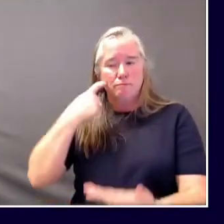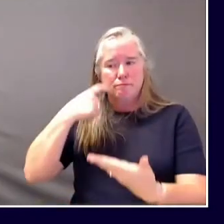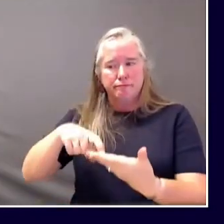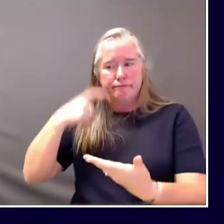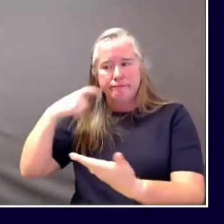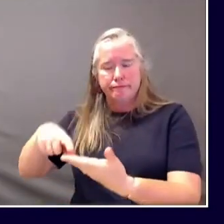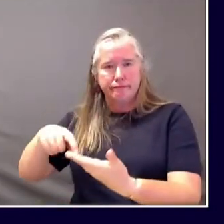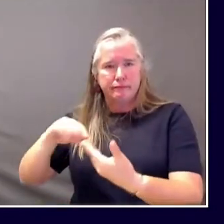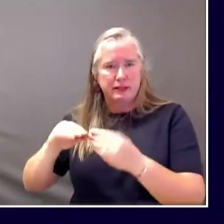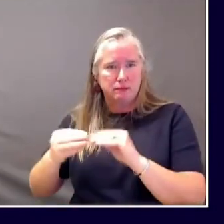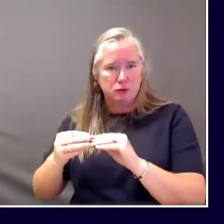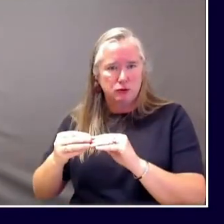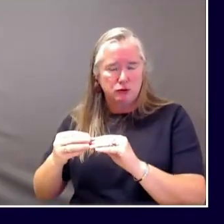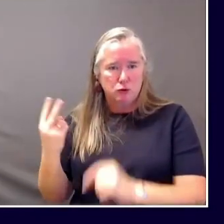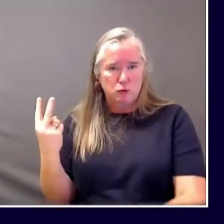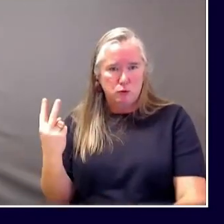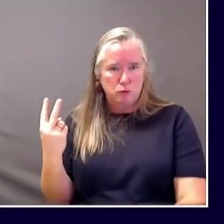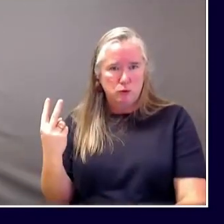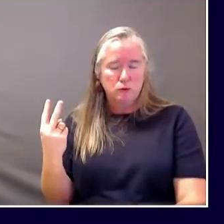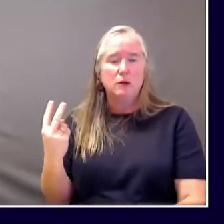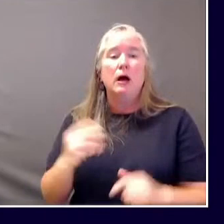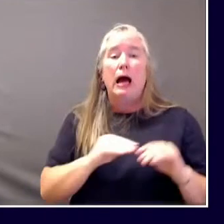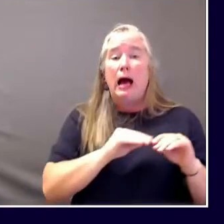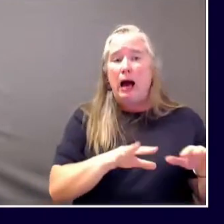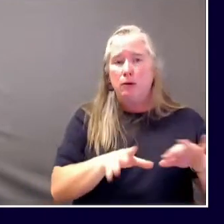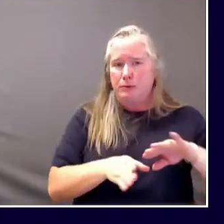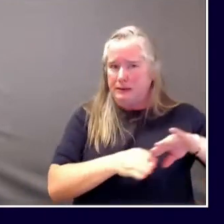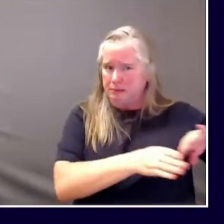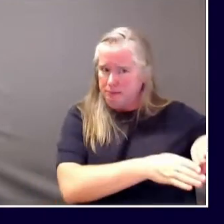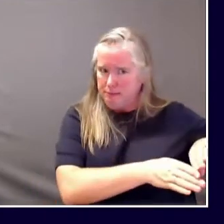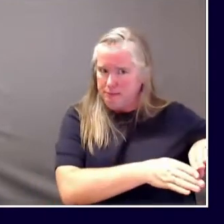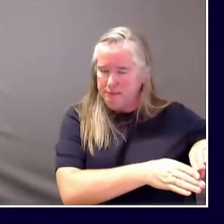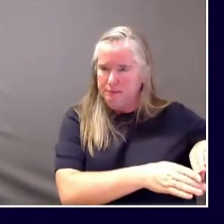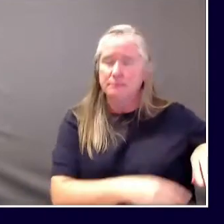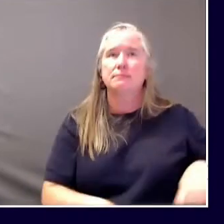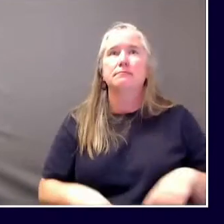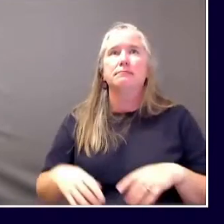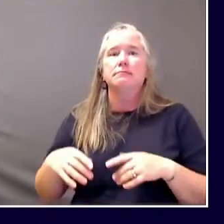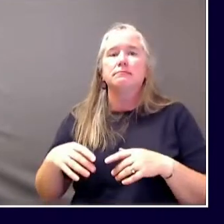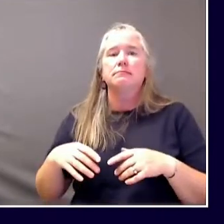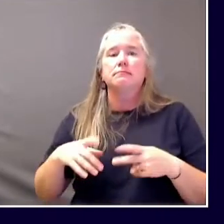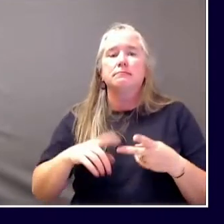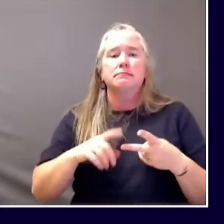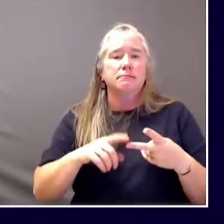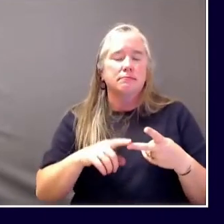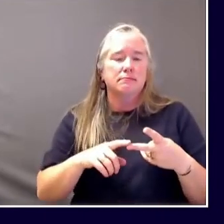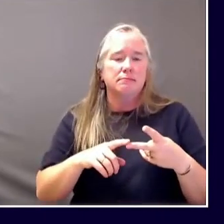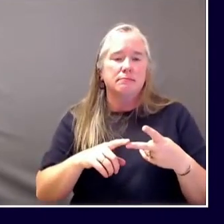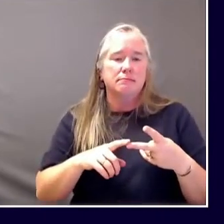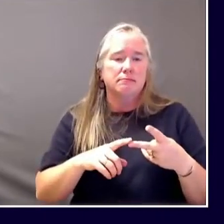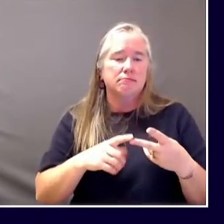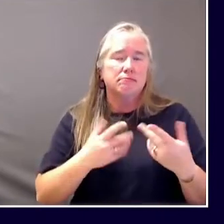leading a side now the outbreak